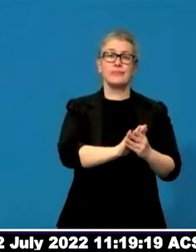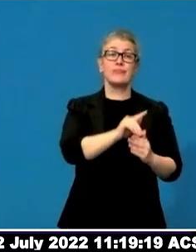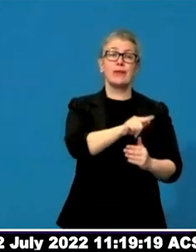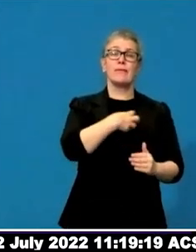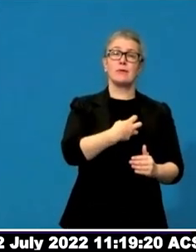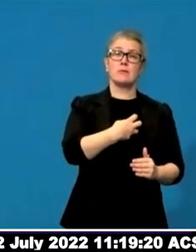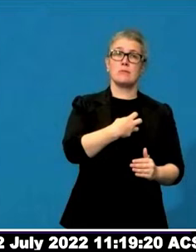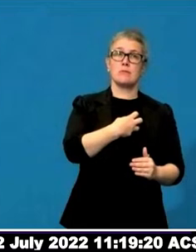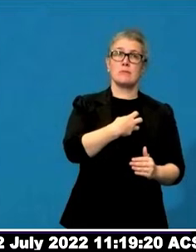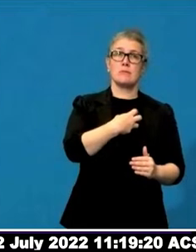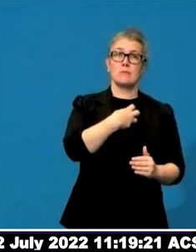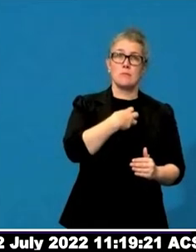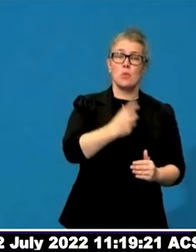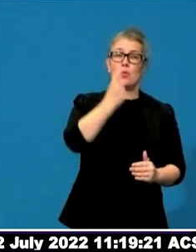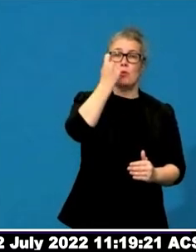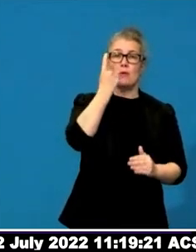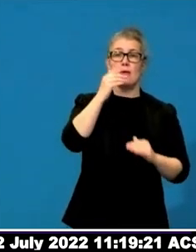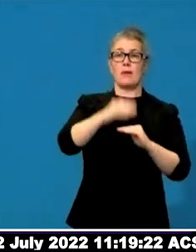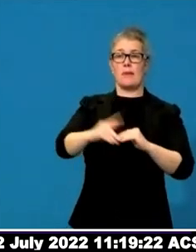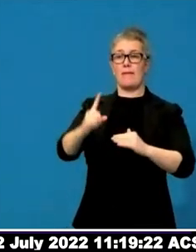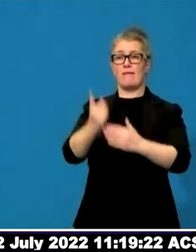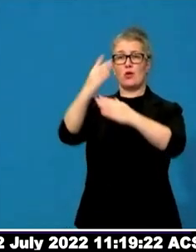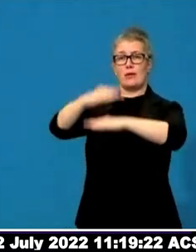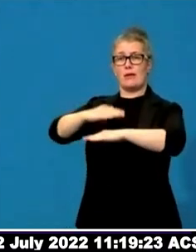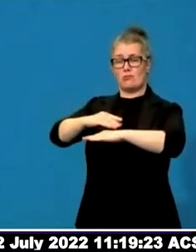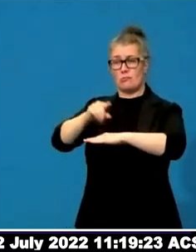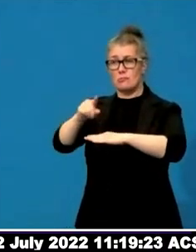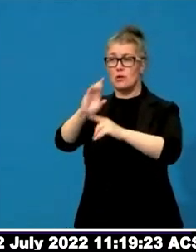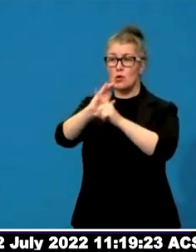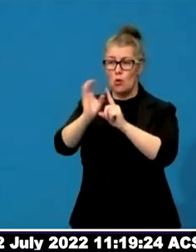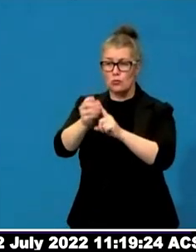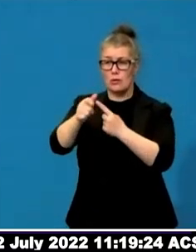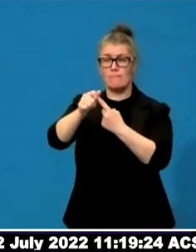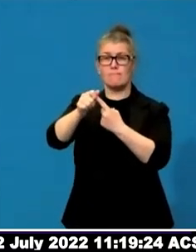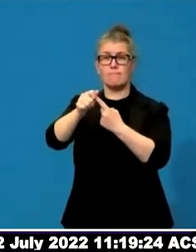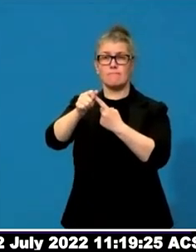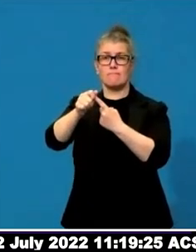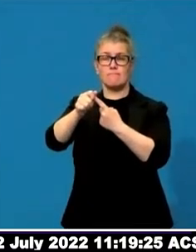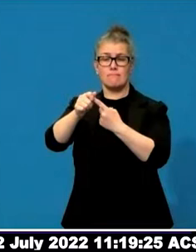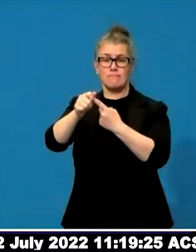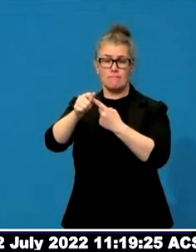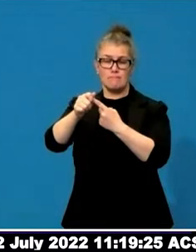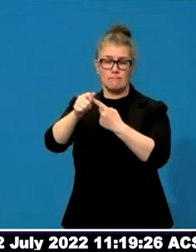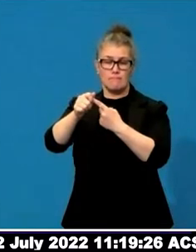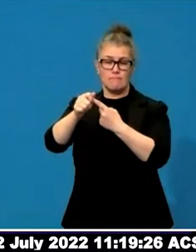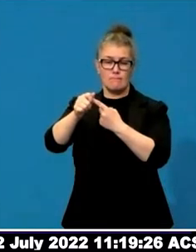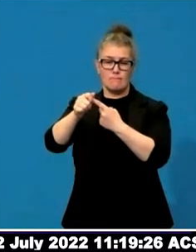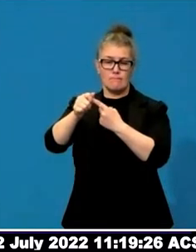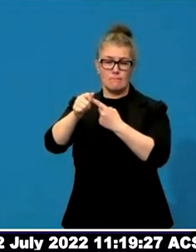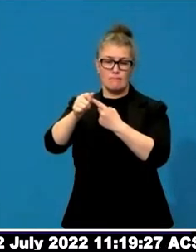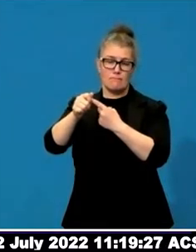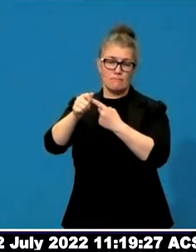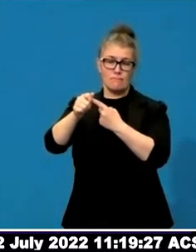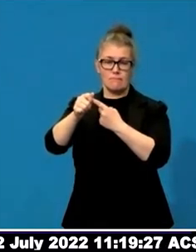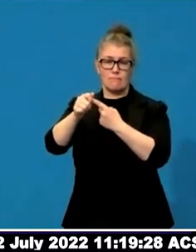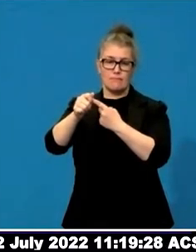of First Nations culture, and I would liken it to -